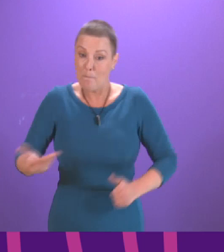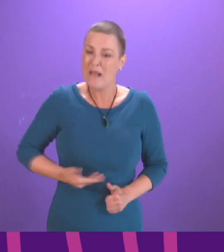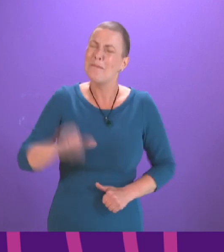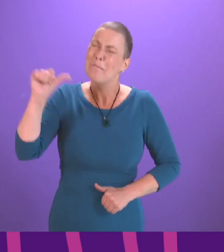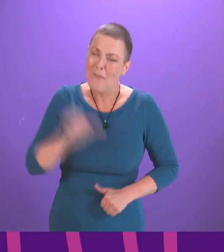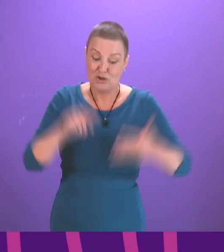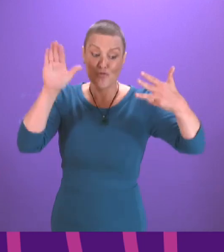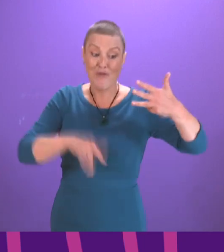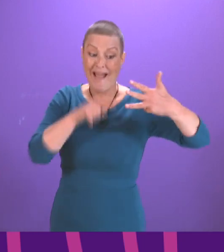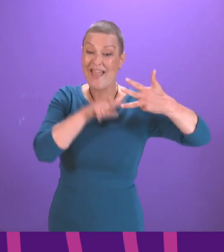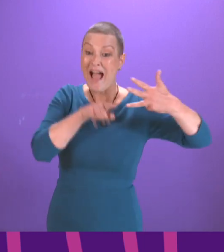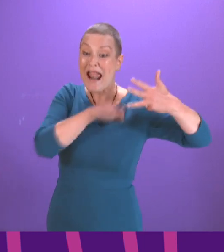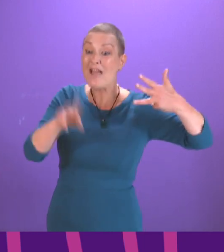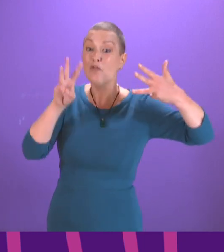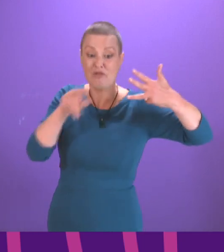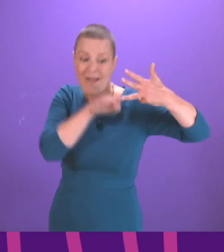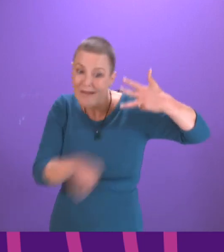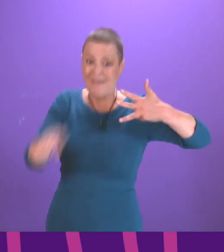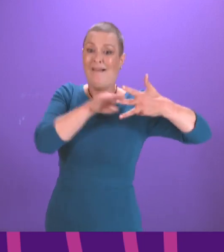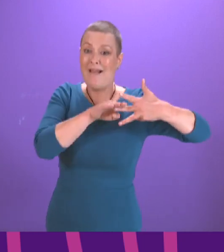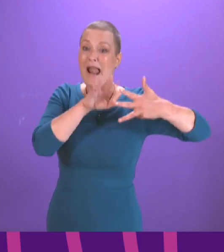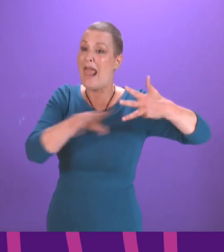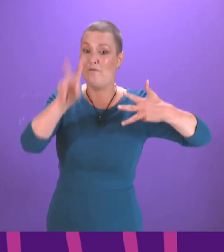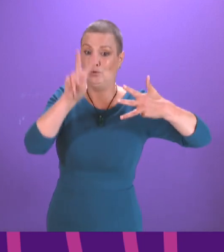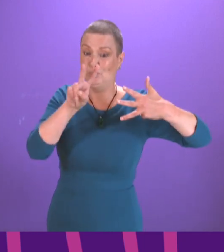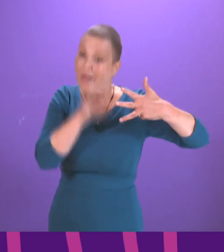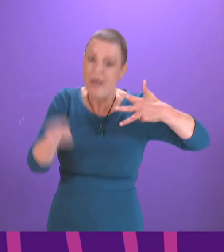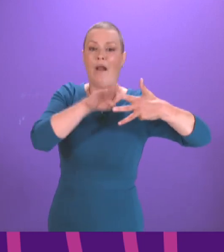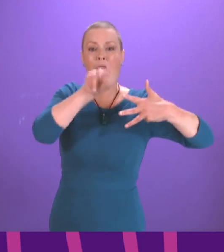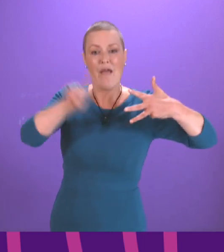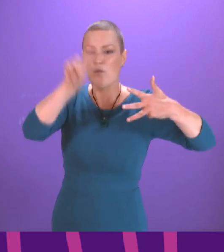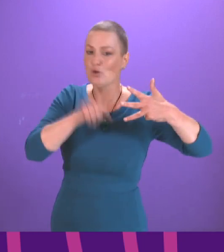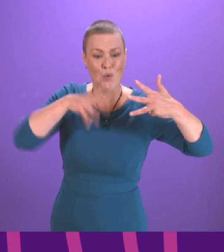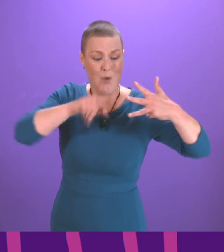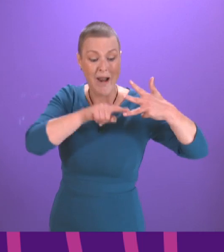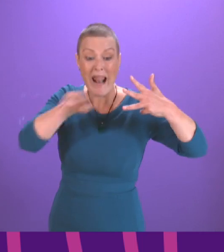down to level 2 and then level 1, and not to allow it to drift to level 4. We will use